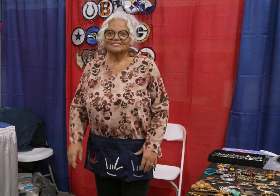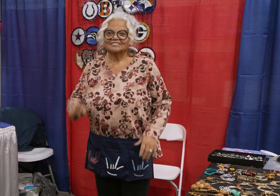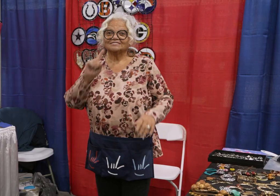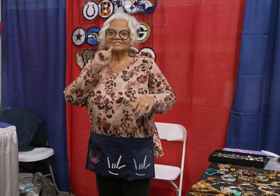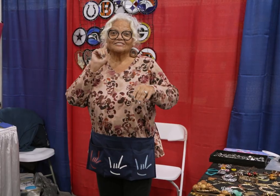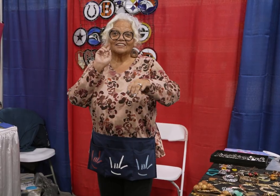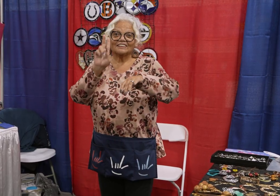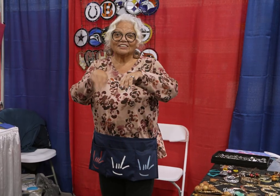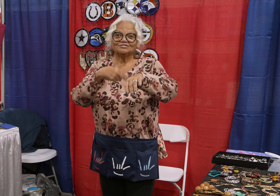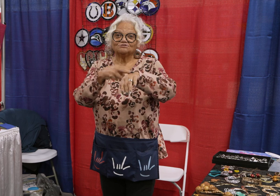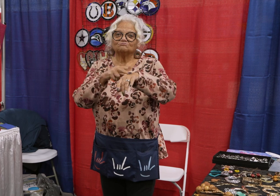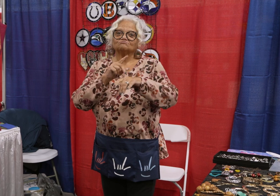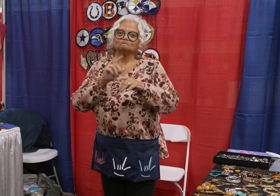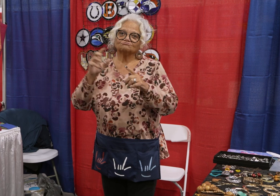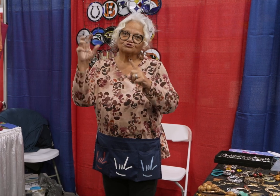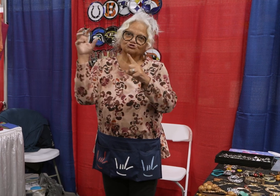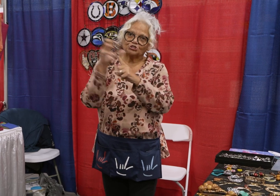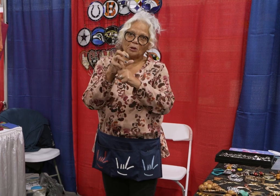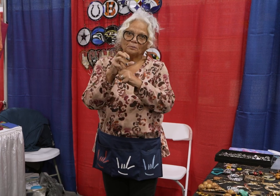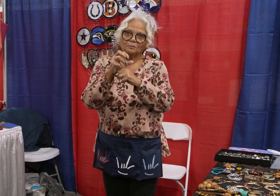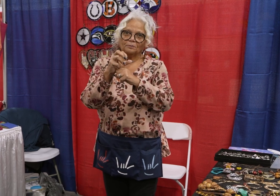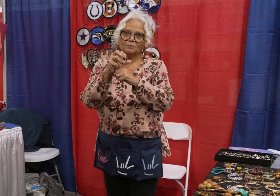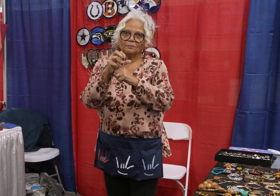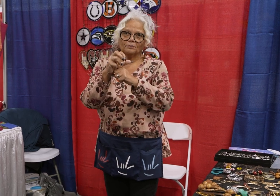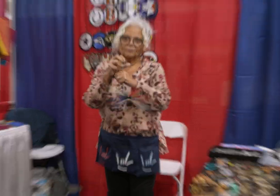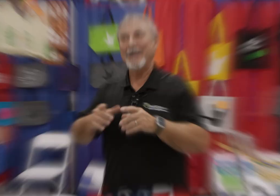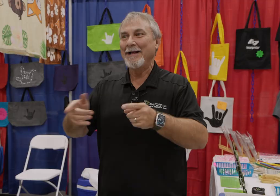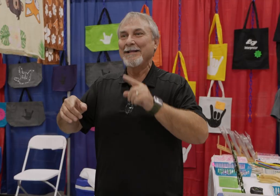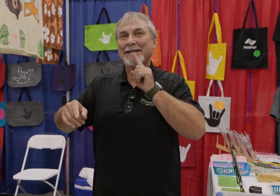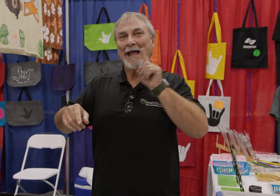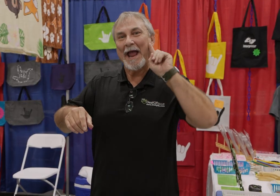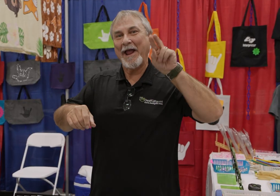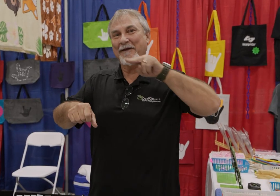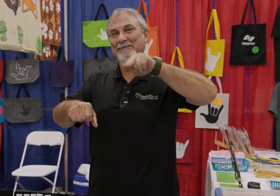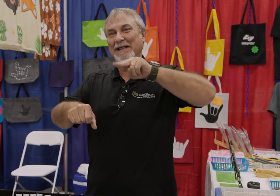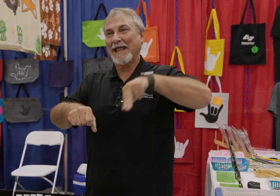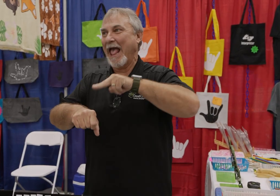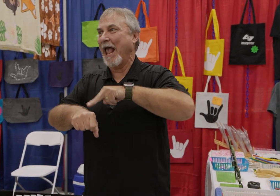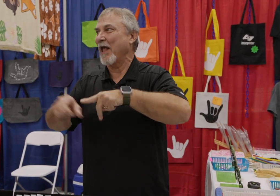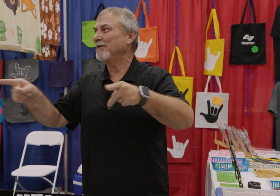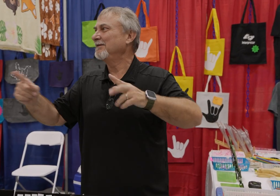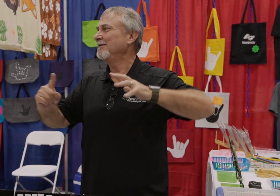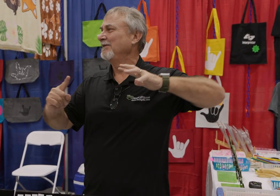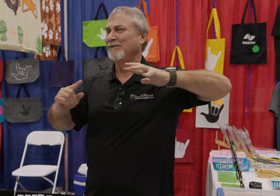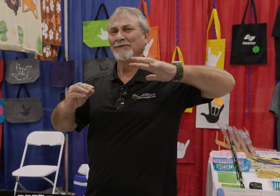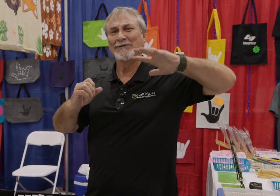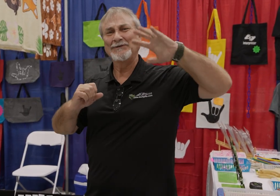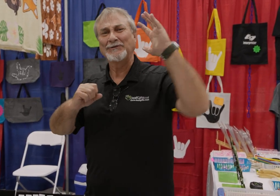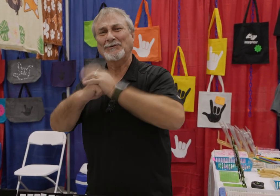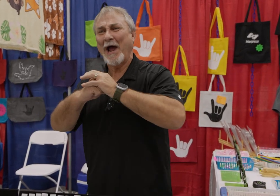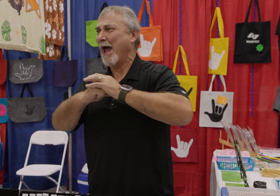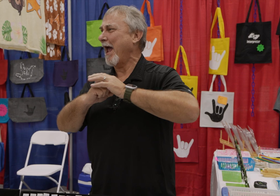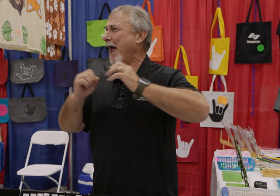DeafNation is champ. DeafNation is champ!